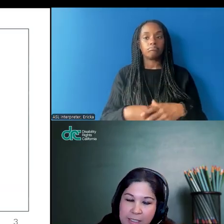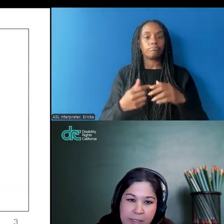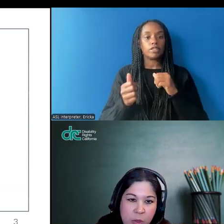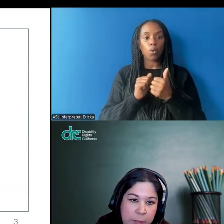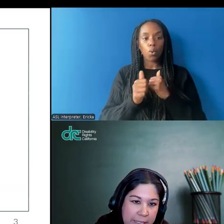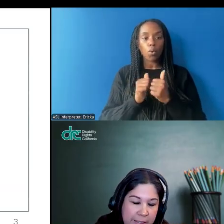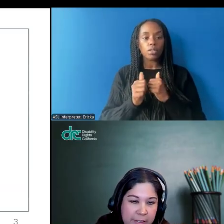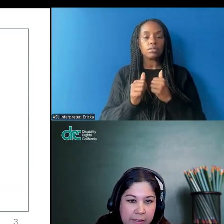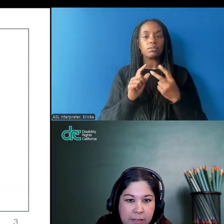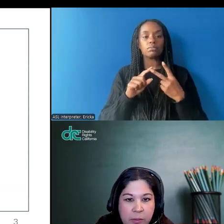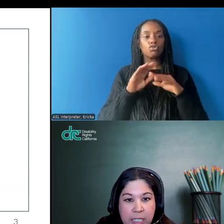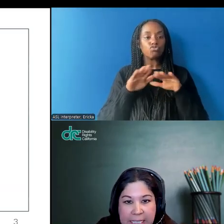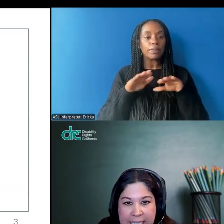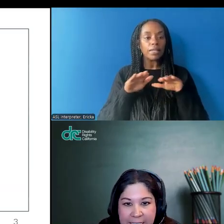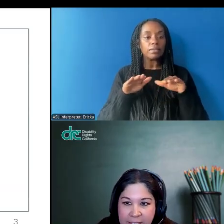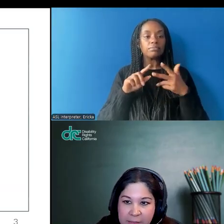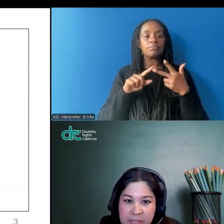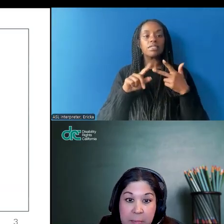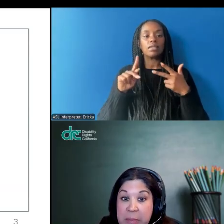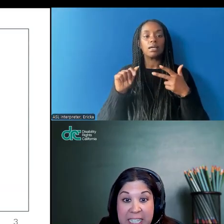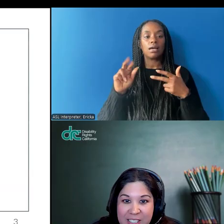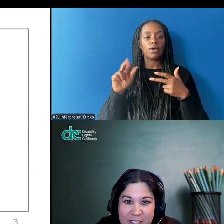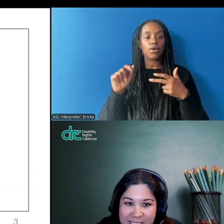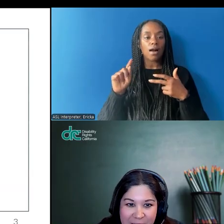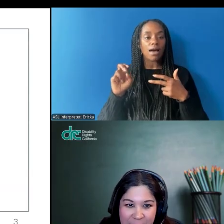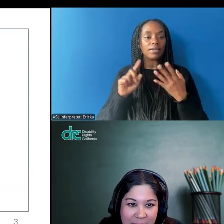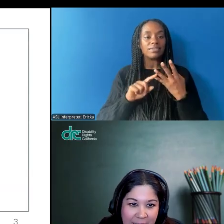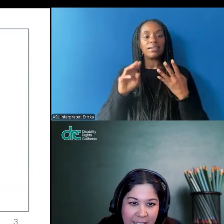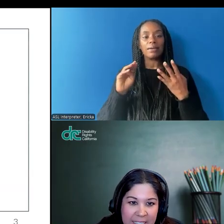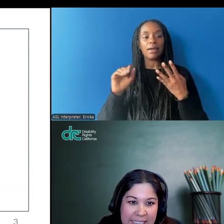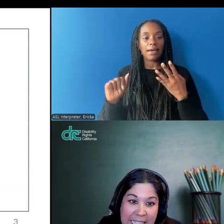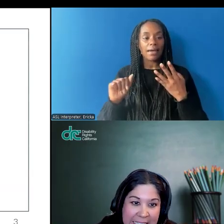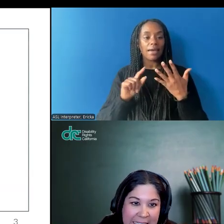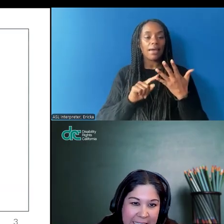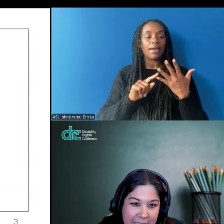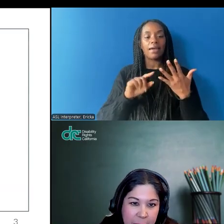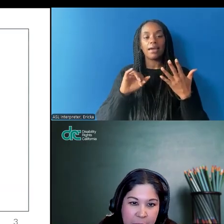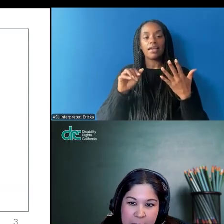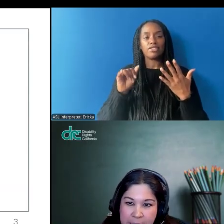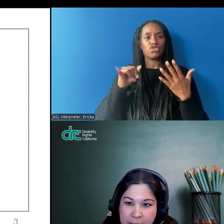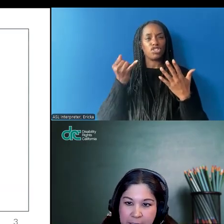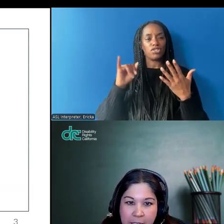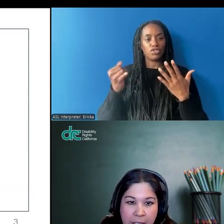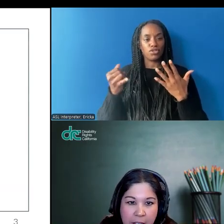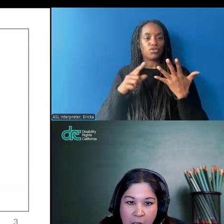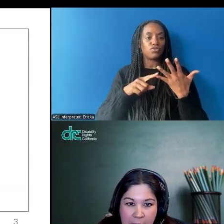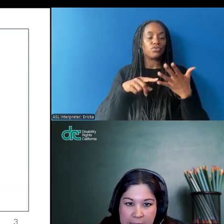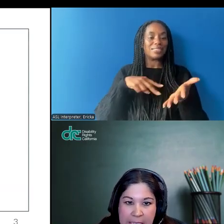swimming, karate, and MMA, Jujitsu, dancing in music, arts,